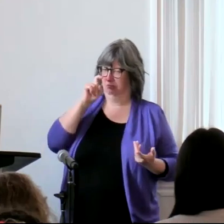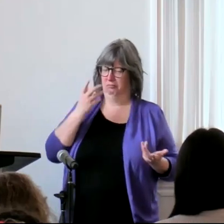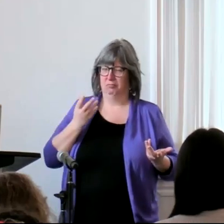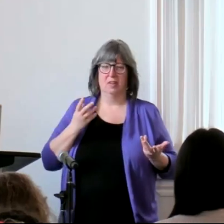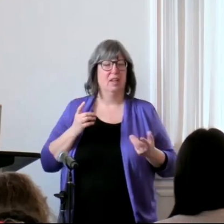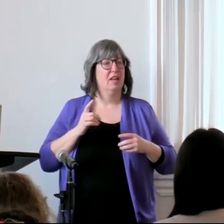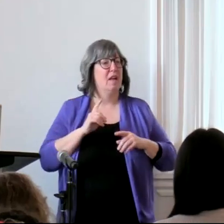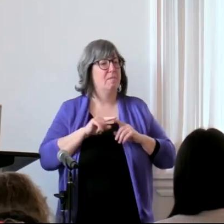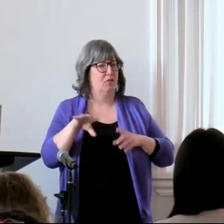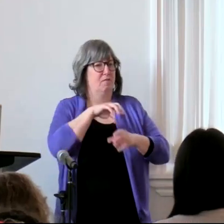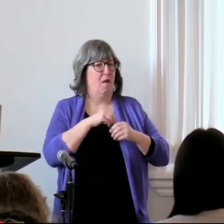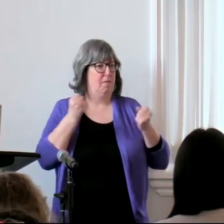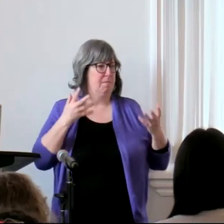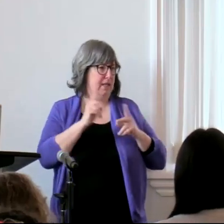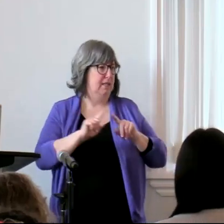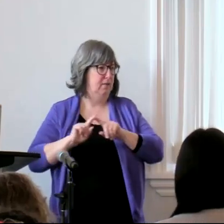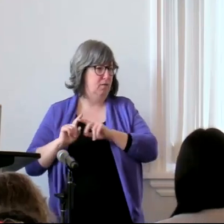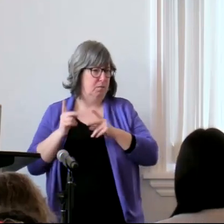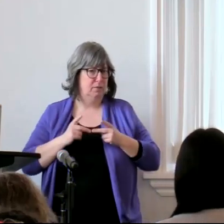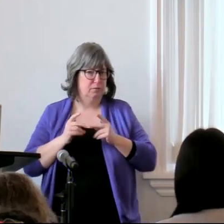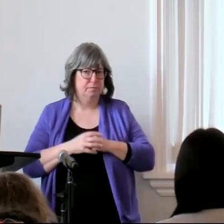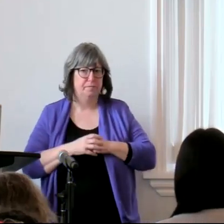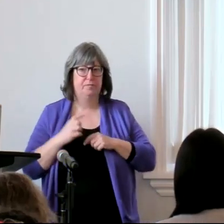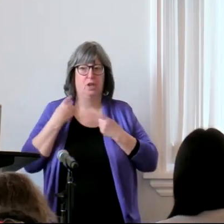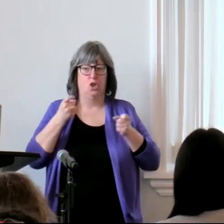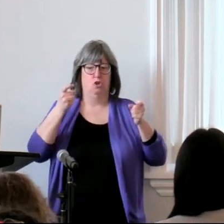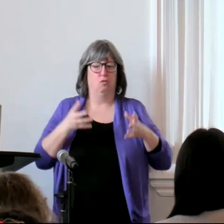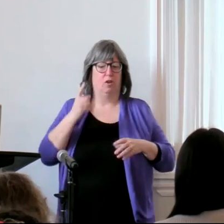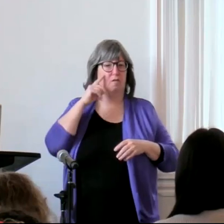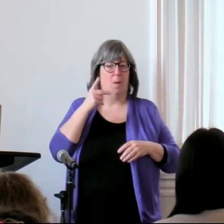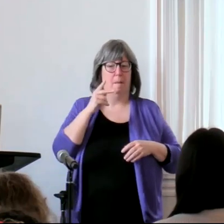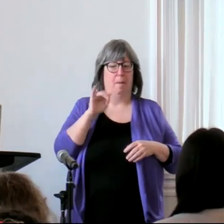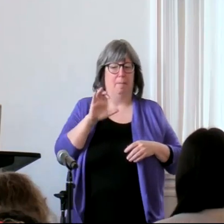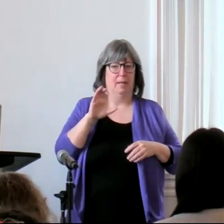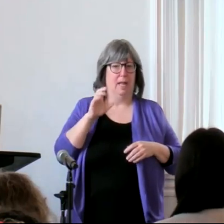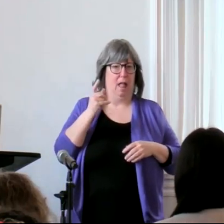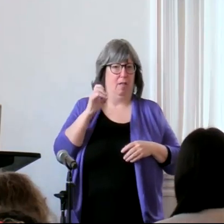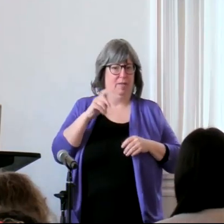holding various positions. Most recently, the director of Public Health in the Western Zone.